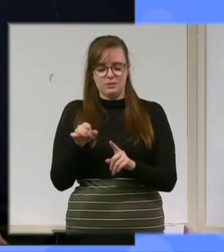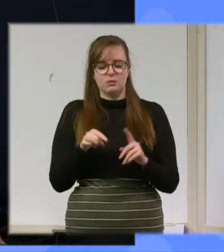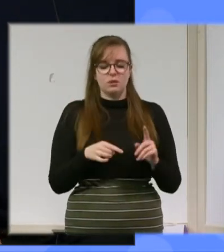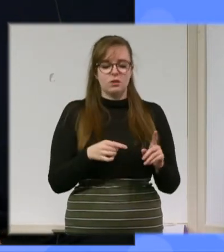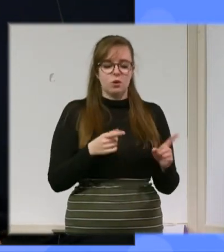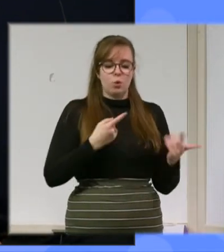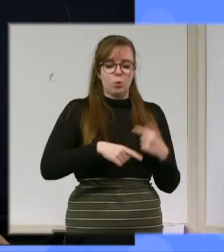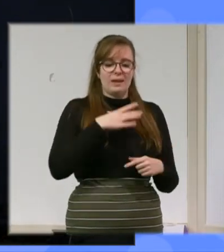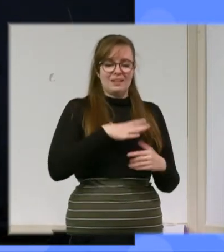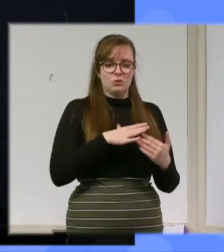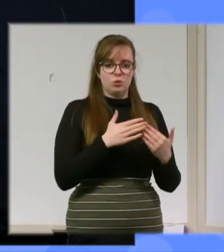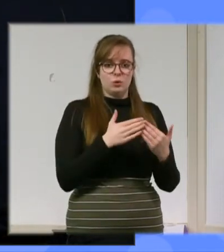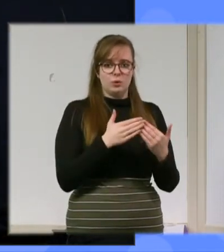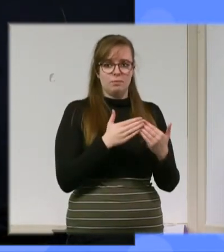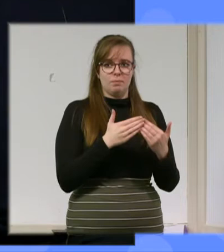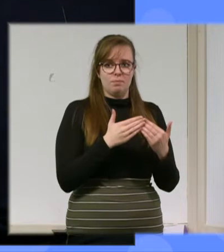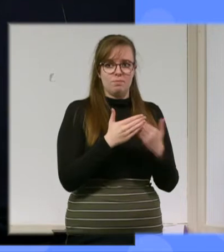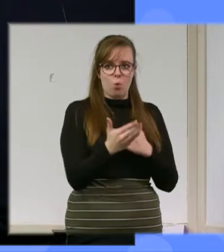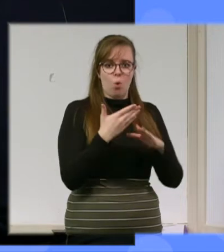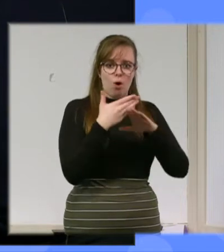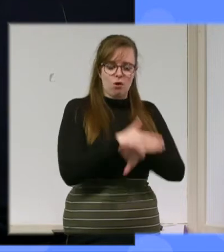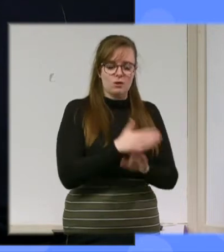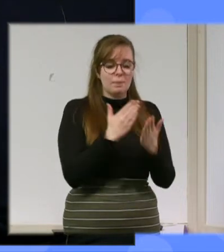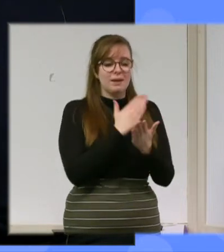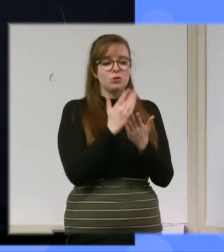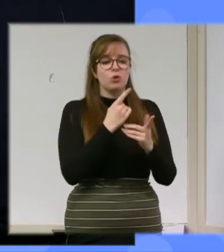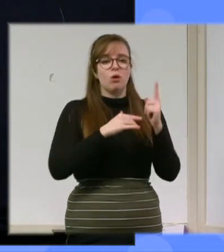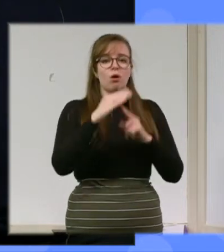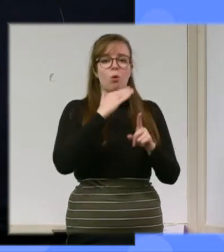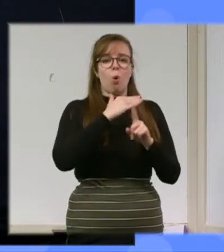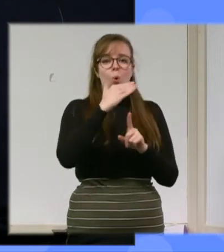to do more to ensure that our senior citizens actually clean what they're